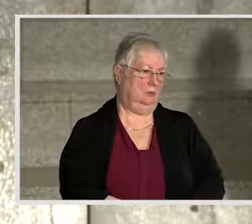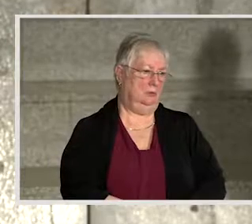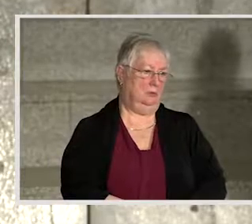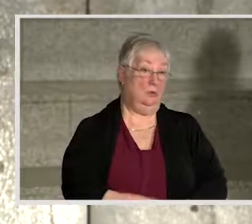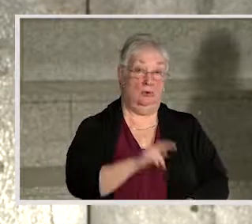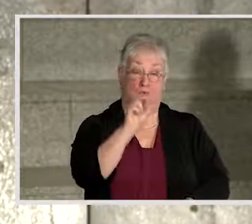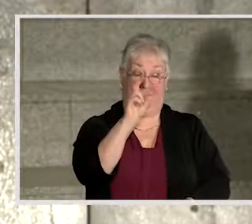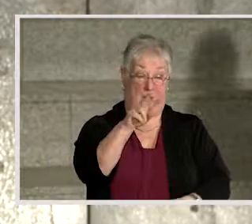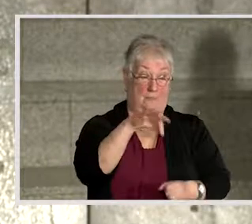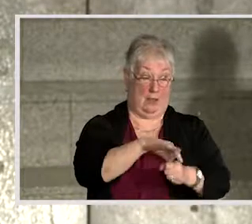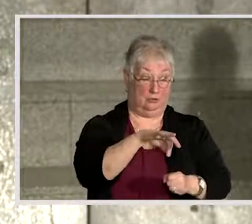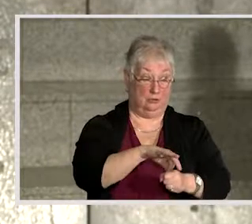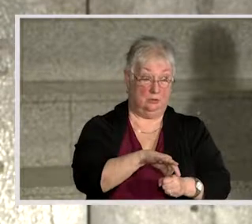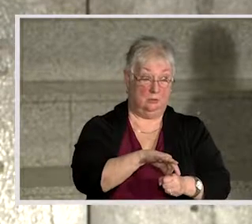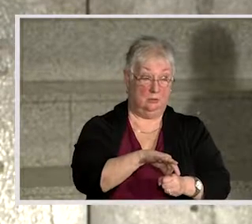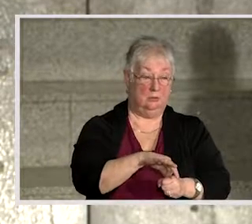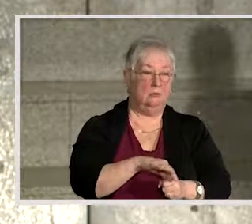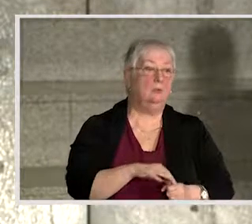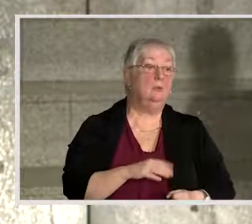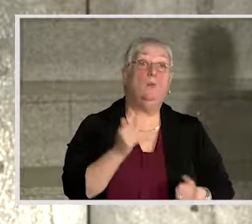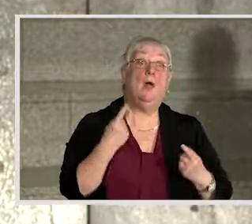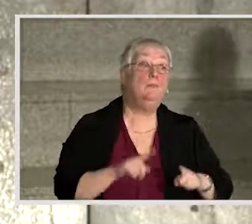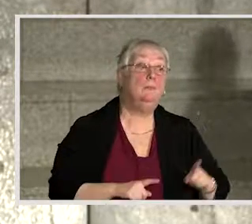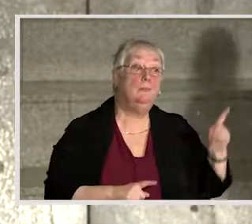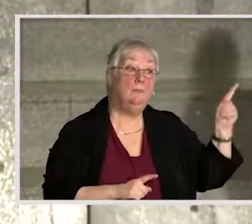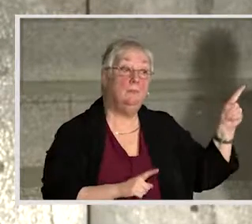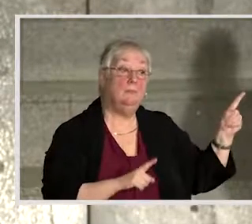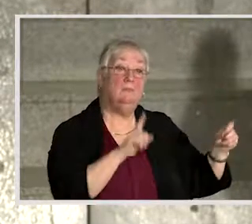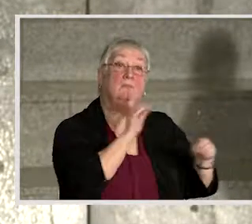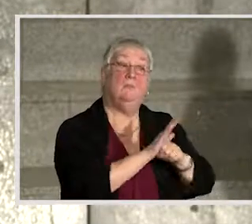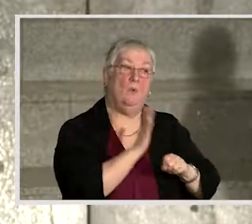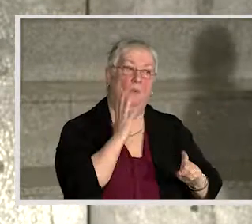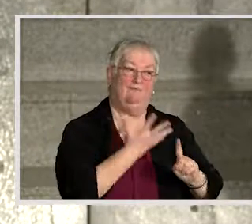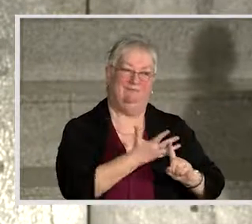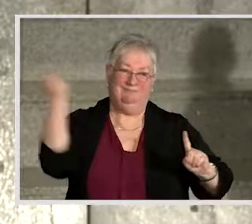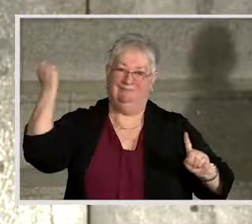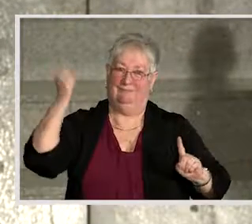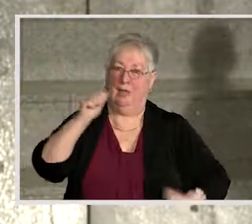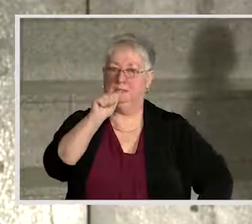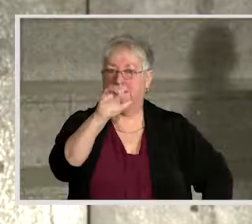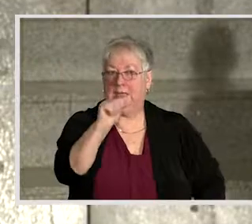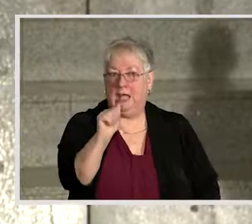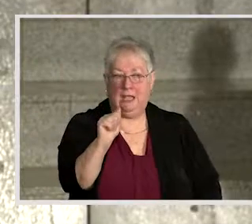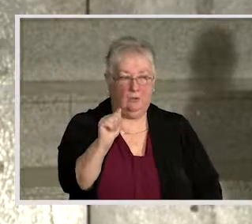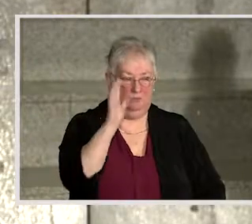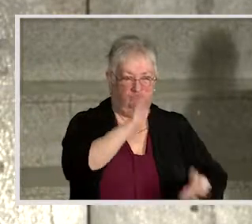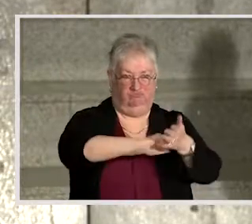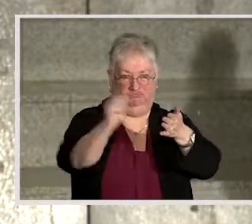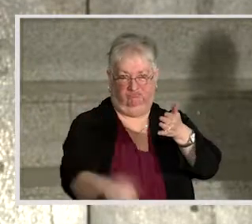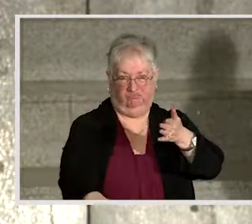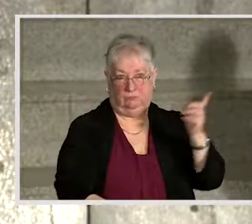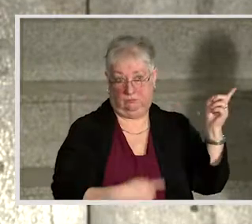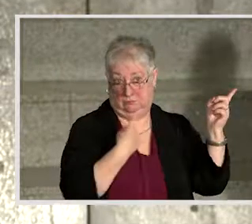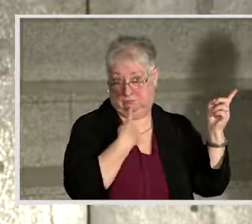UNDERPINNINGS THERE IS MUCH THAT HANGS IN THE BALANCE BUT OUR VALUES AS THE MAYOR HAS STATED ARE UNCHANGED.